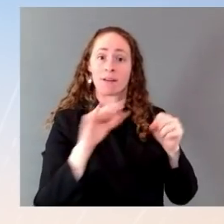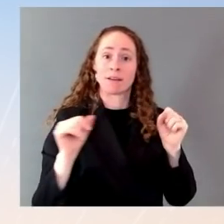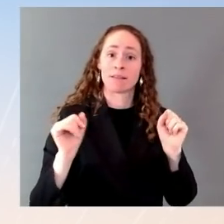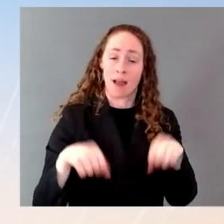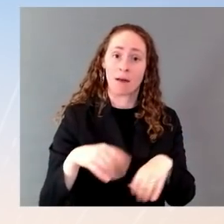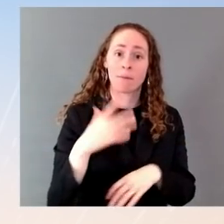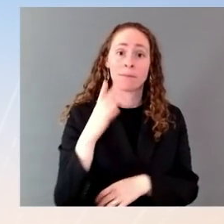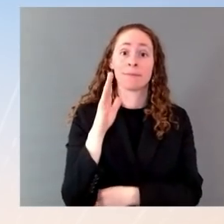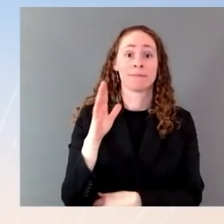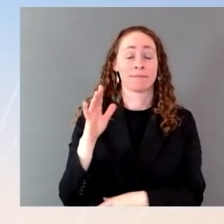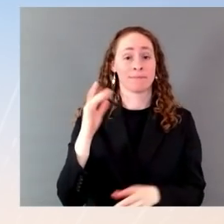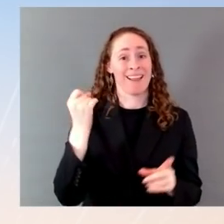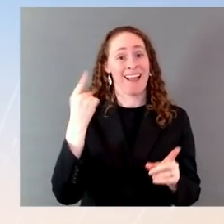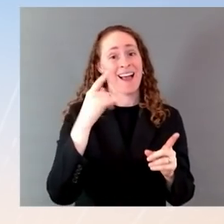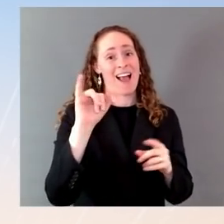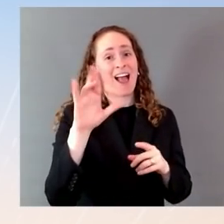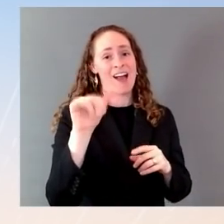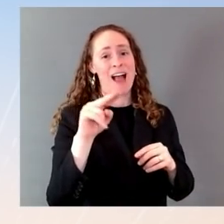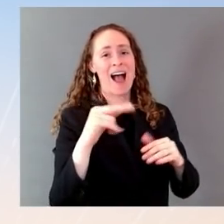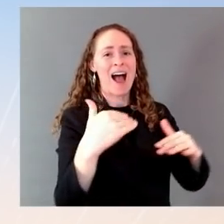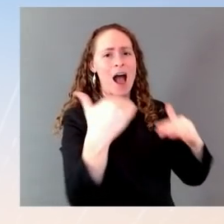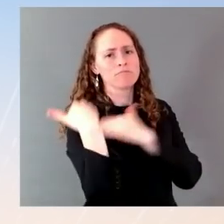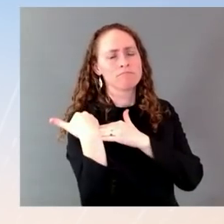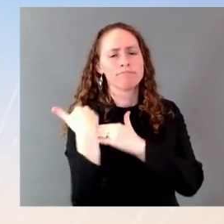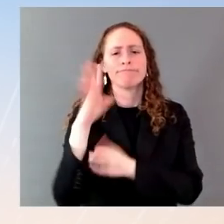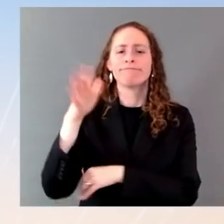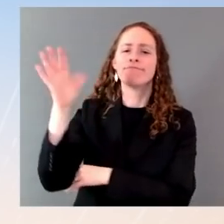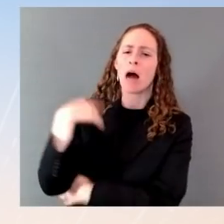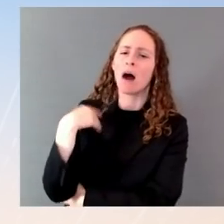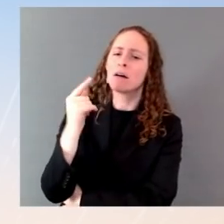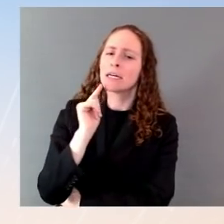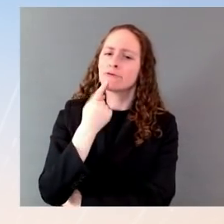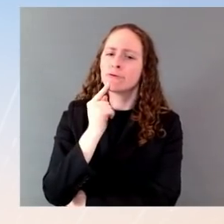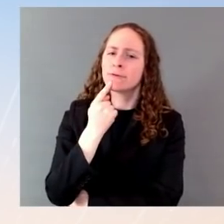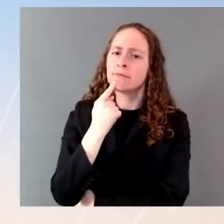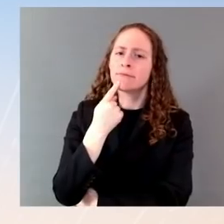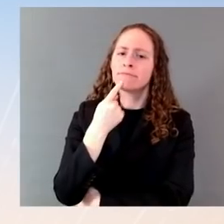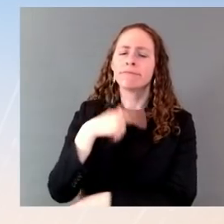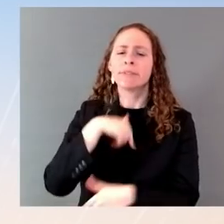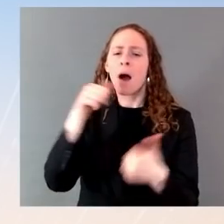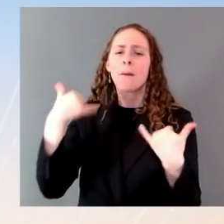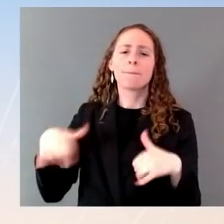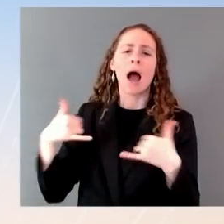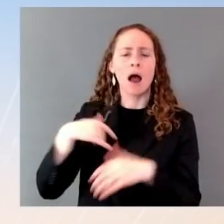The Press: Looking forward to the meeting with -- or the conversation with President Zelenskyy later this week,